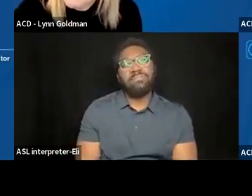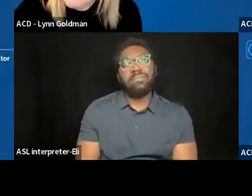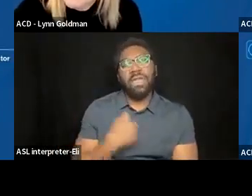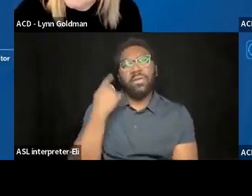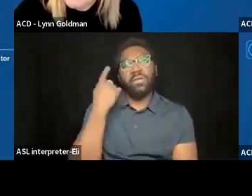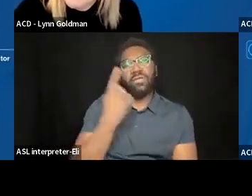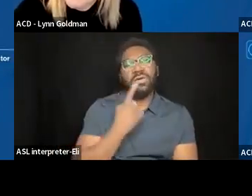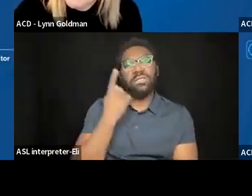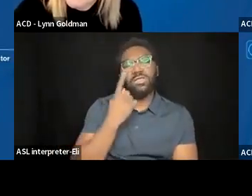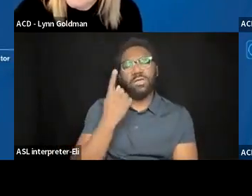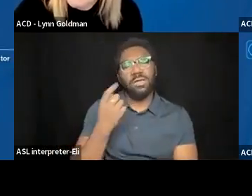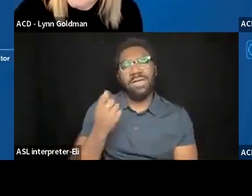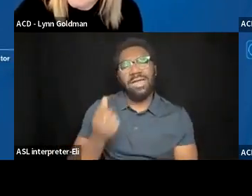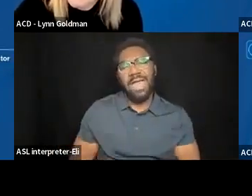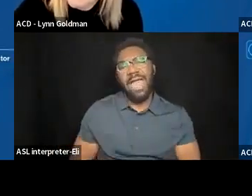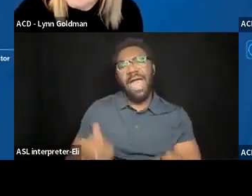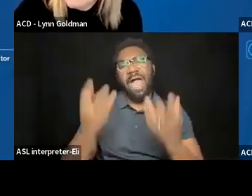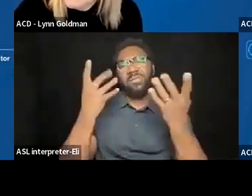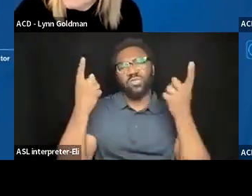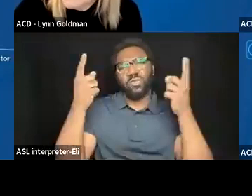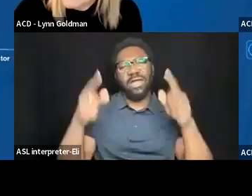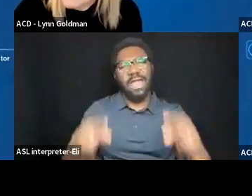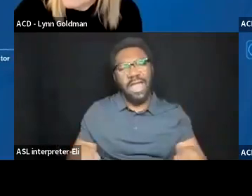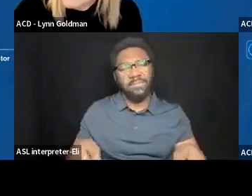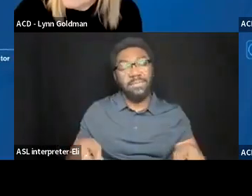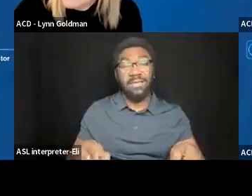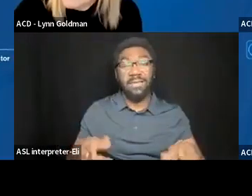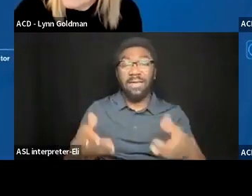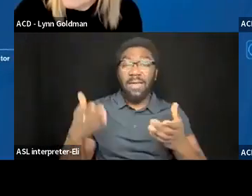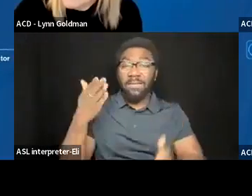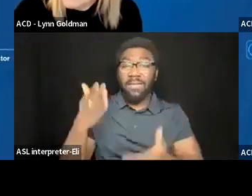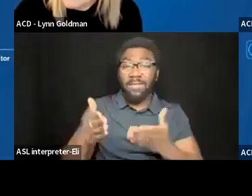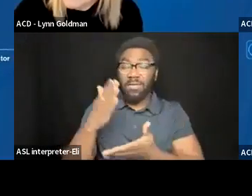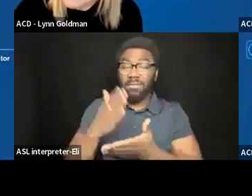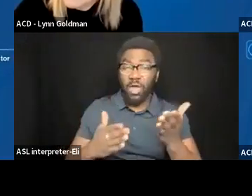in part due to what appeared to be the extraordinary chaos